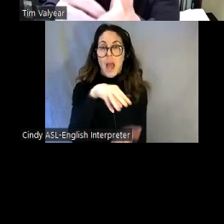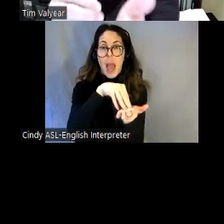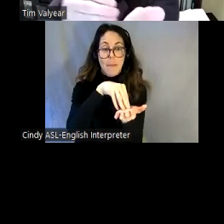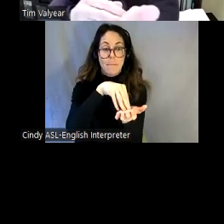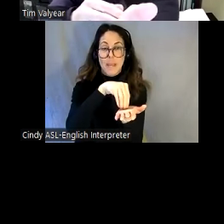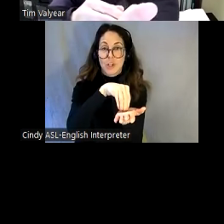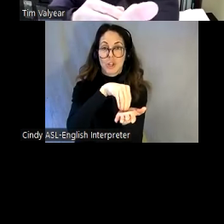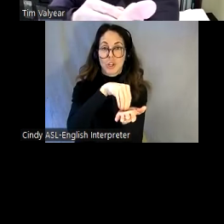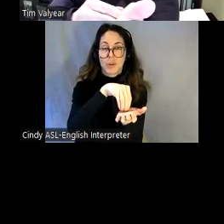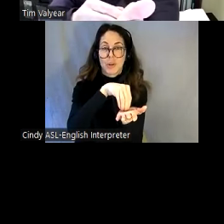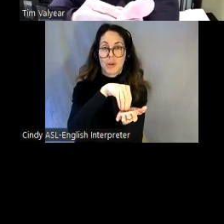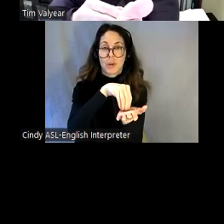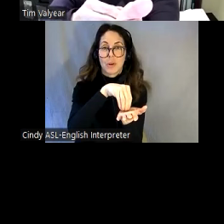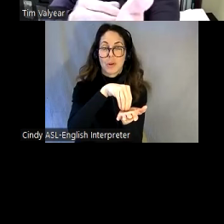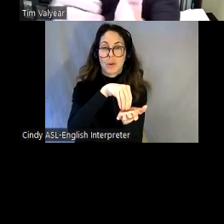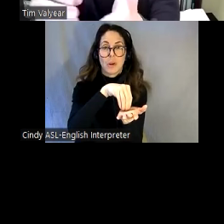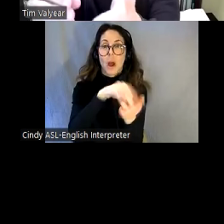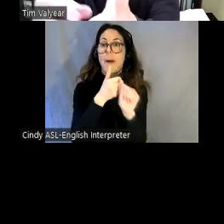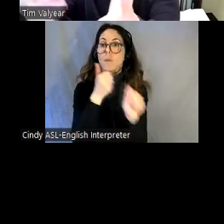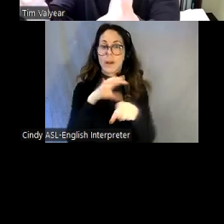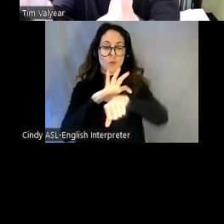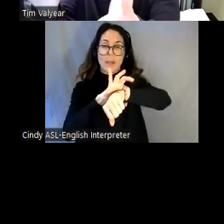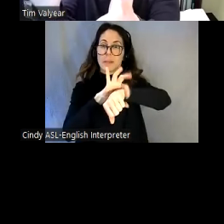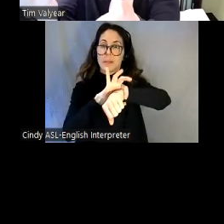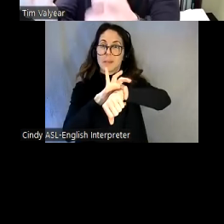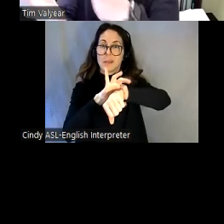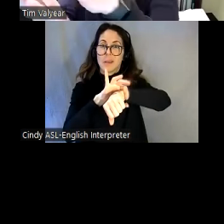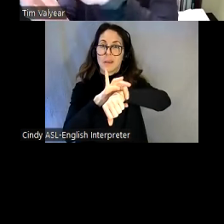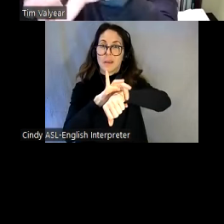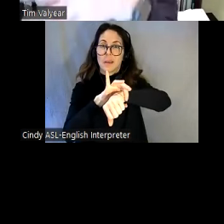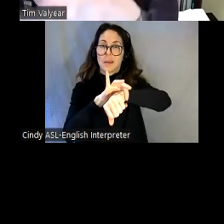procedure. You take one gloved hand to the palm of